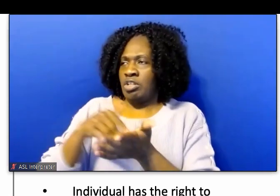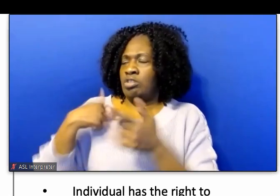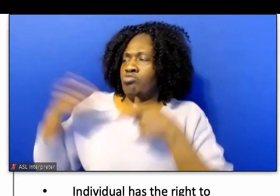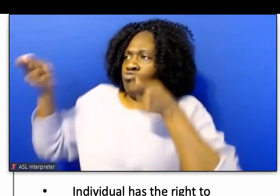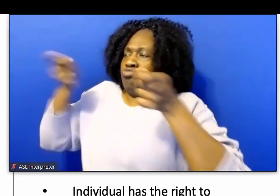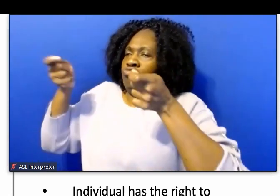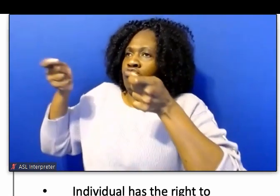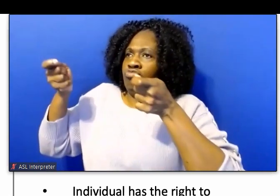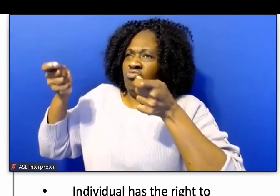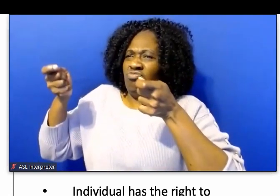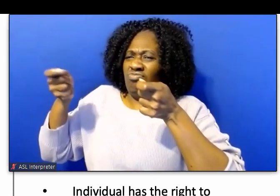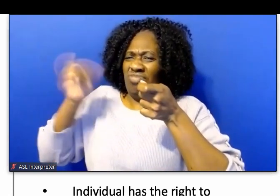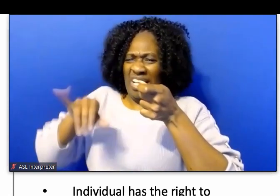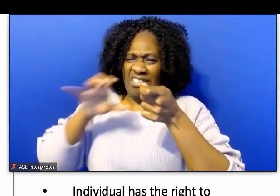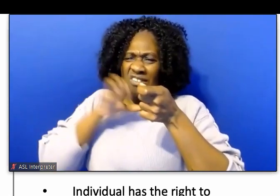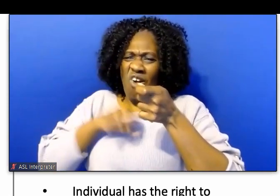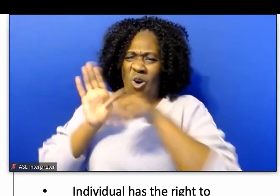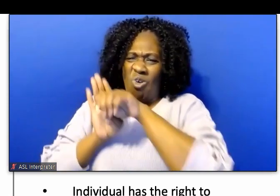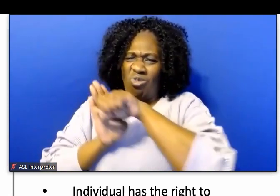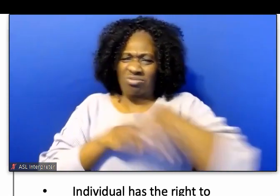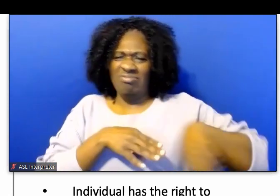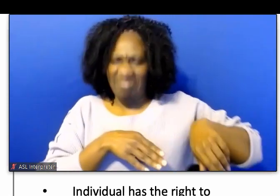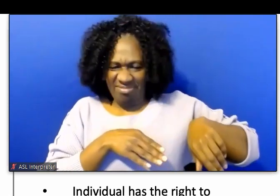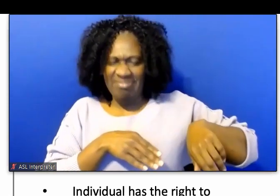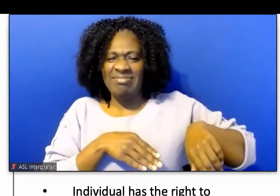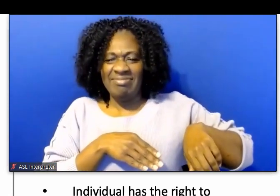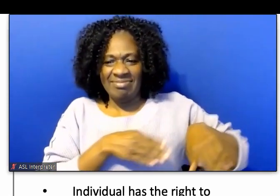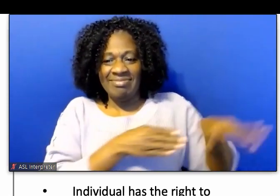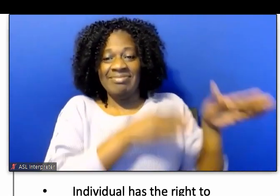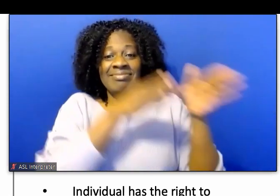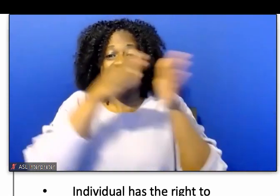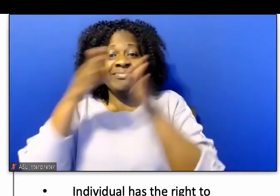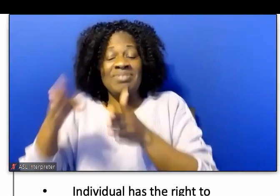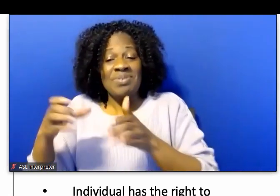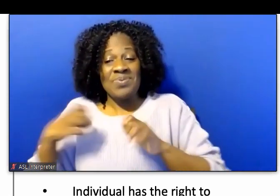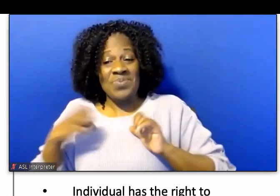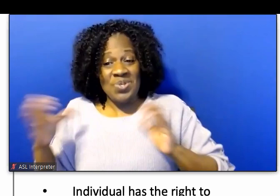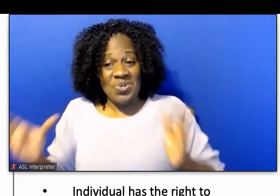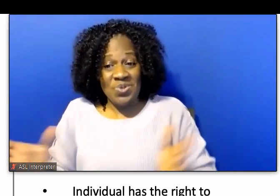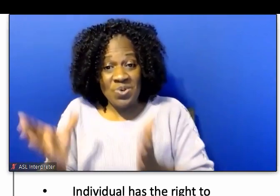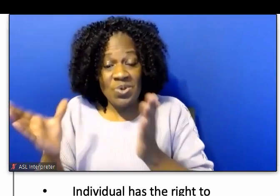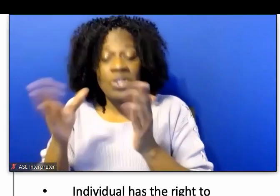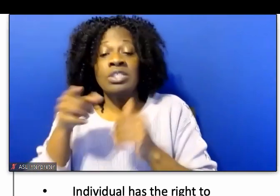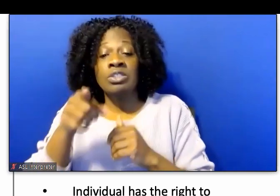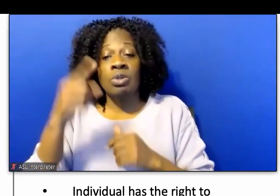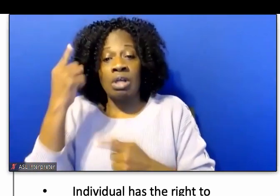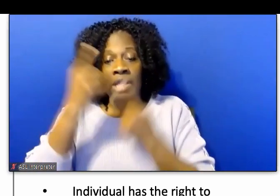That is an old way of thinking so we encourage you to think about it's us